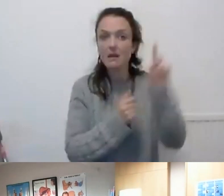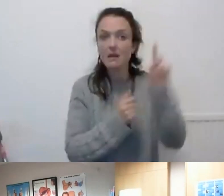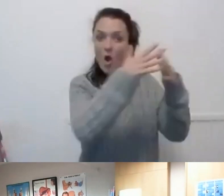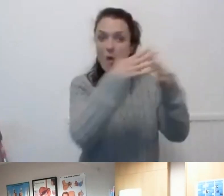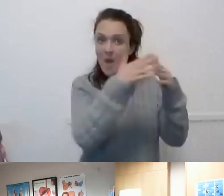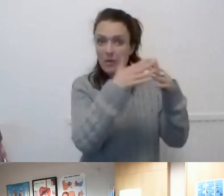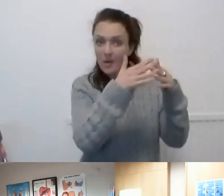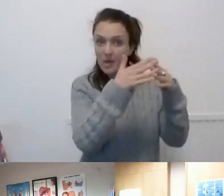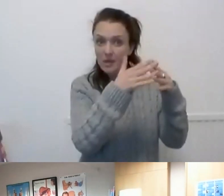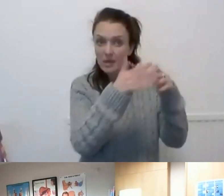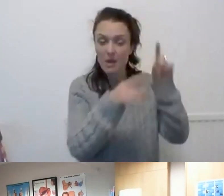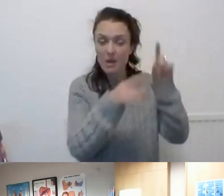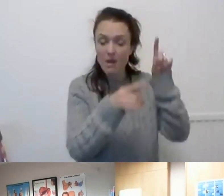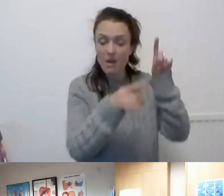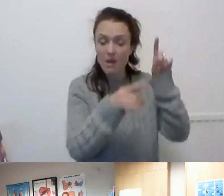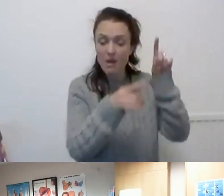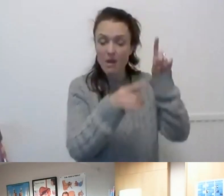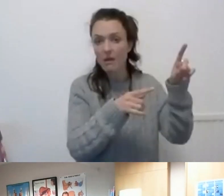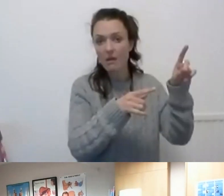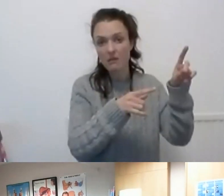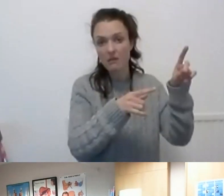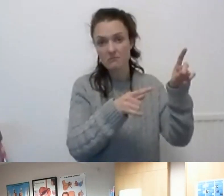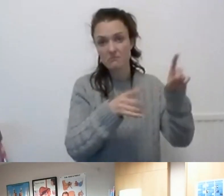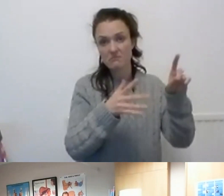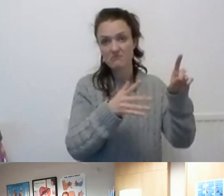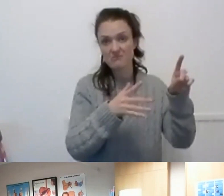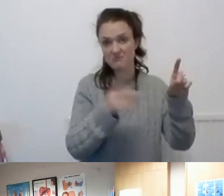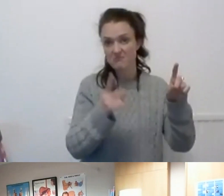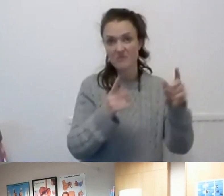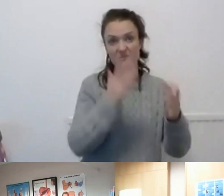in the US, they've actually said they've leaned more towards giving it and that's because they